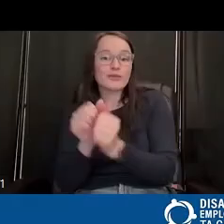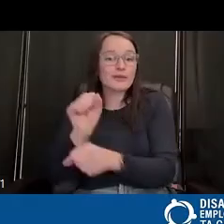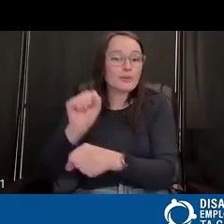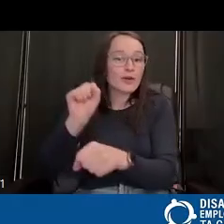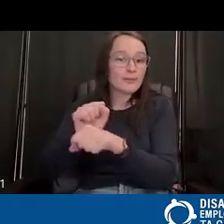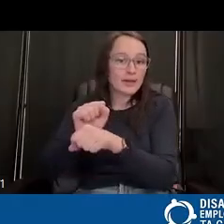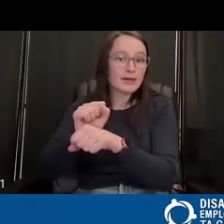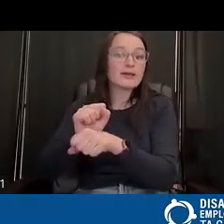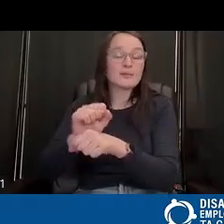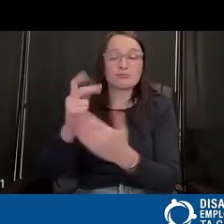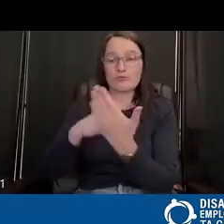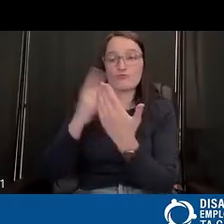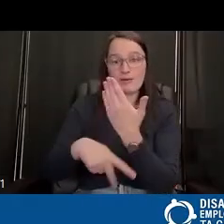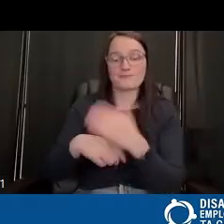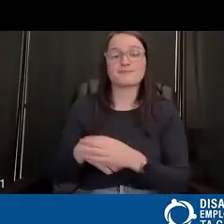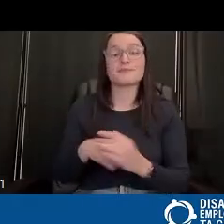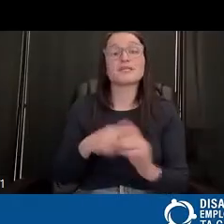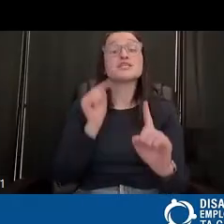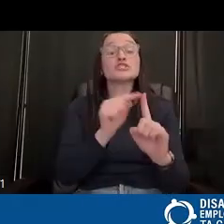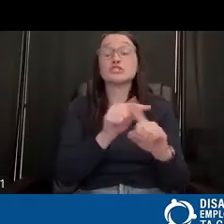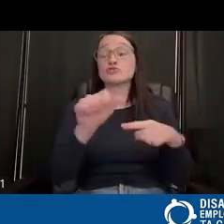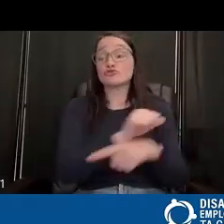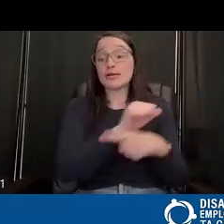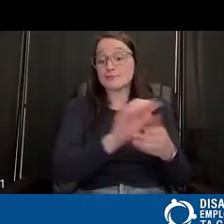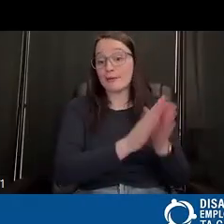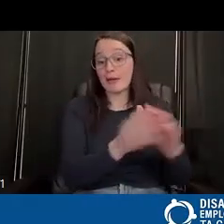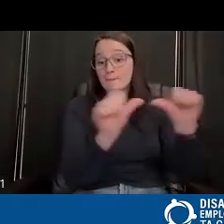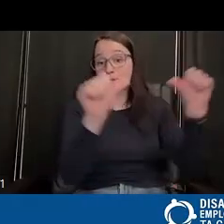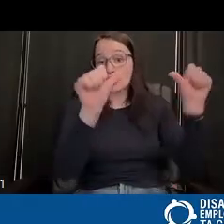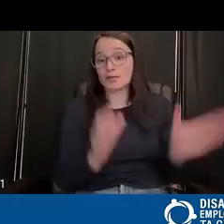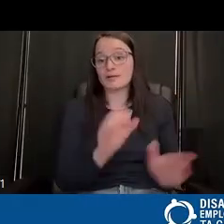Emma is an architect by training and brings a really unique lens to this work looking at how